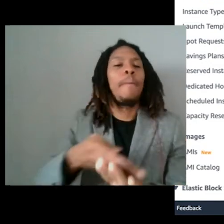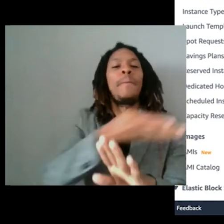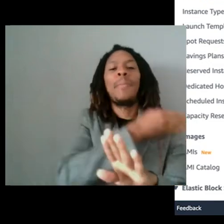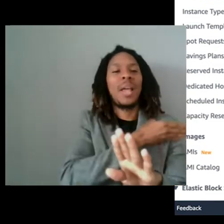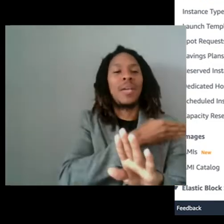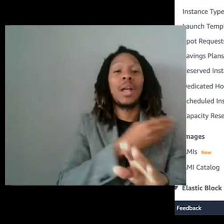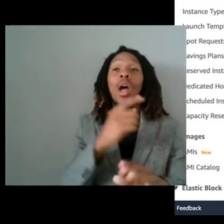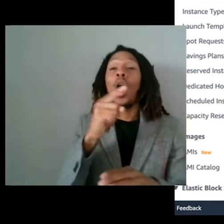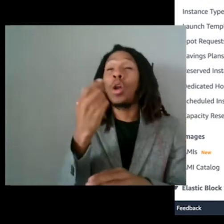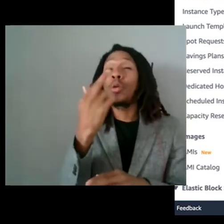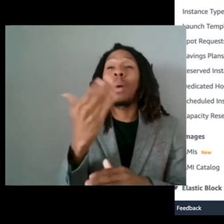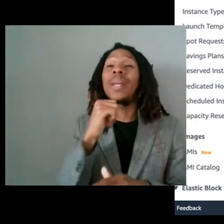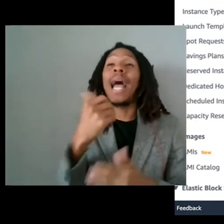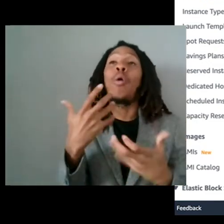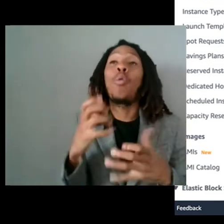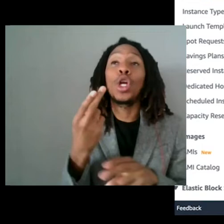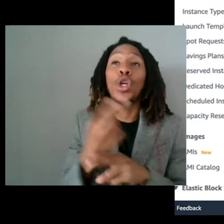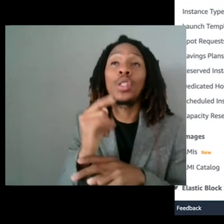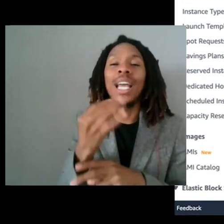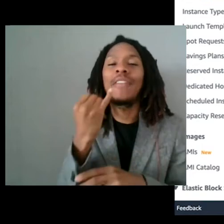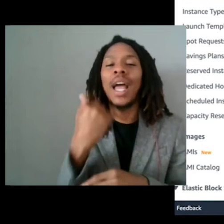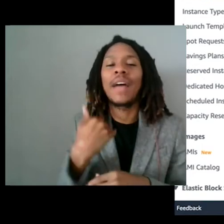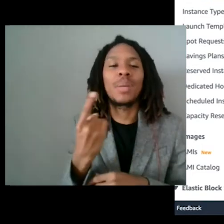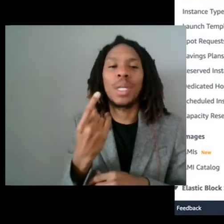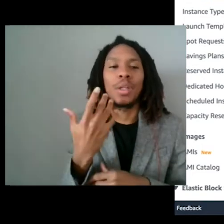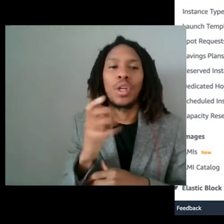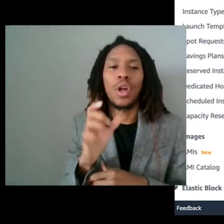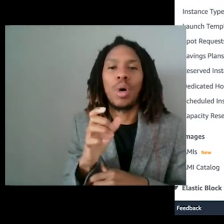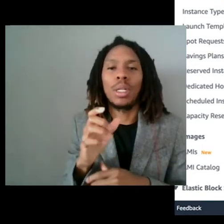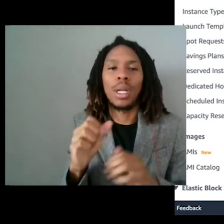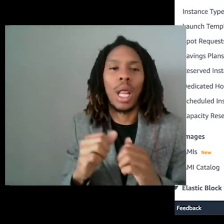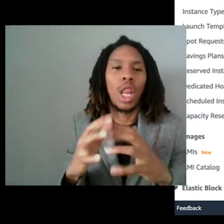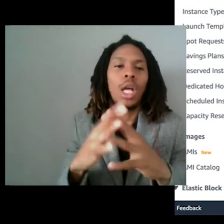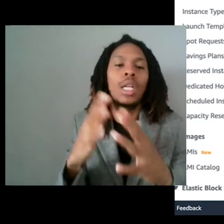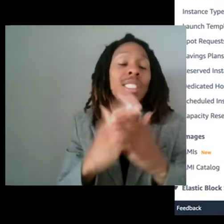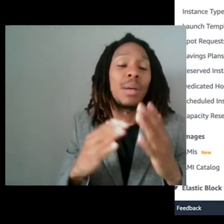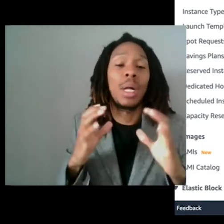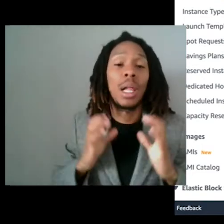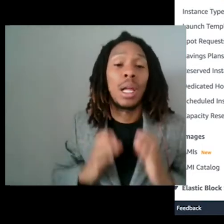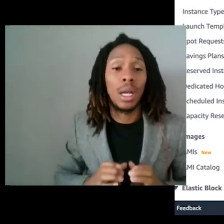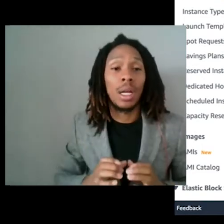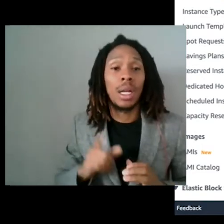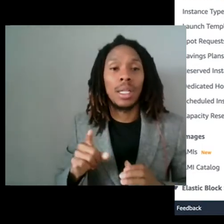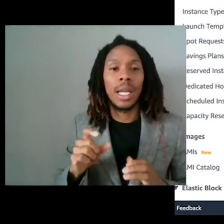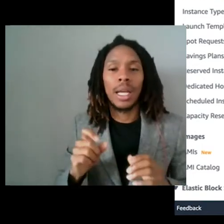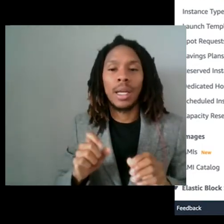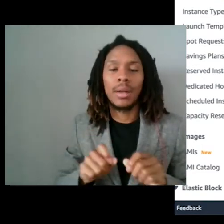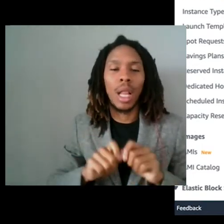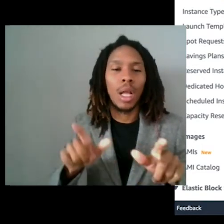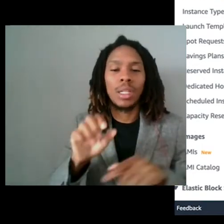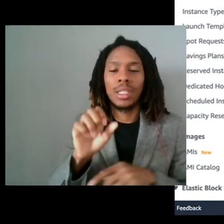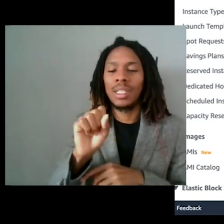is if you have something that you just don't launch often. I mean like customers, when they launch a SQL server you bring it up and you run it